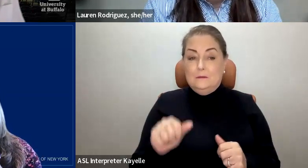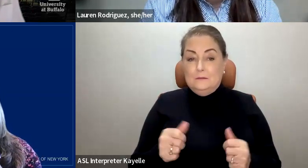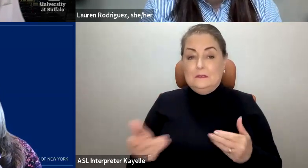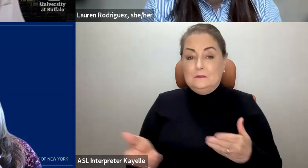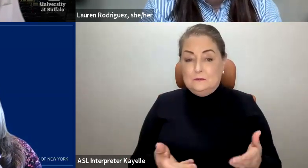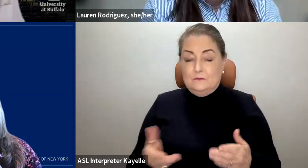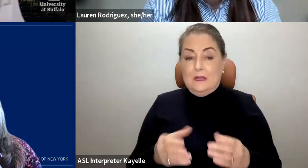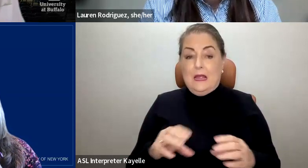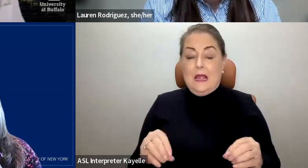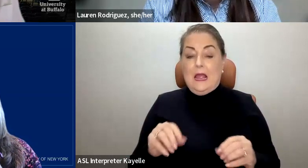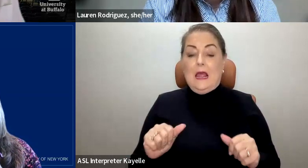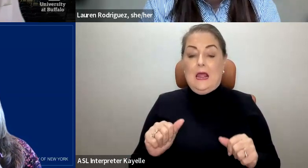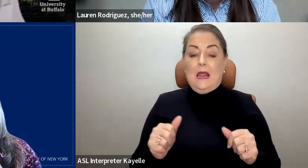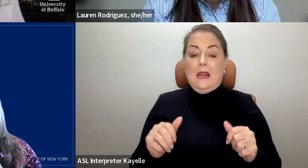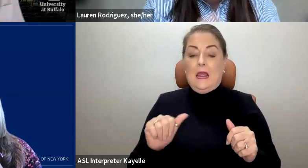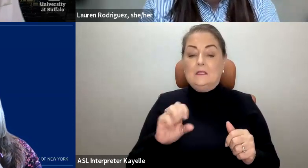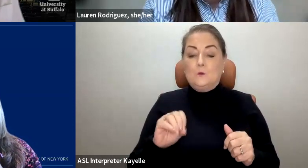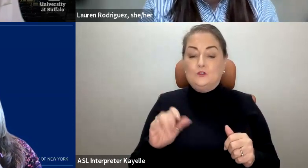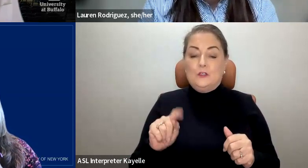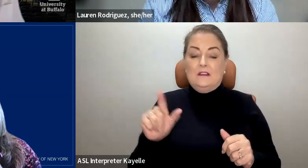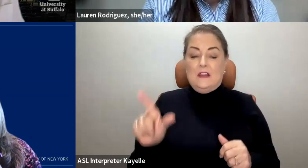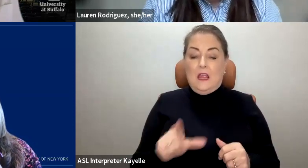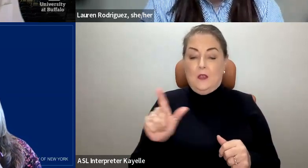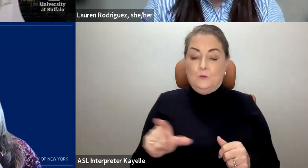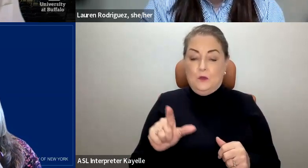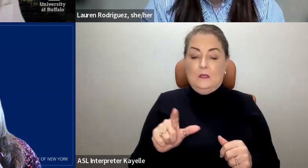Associate Librarian, Rebecca Olin was established when